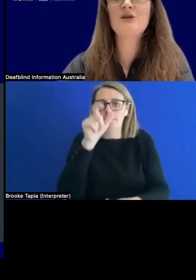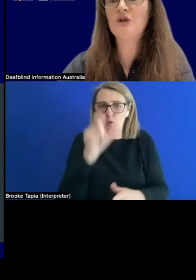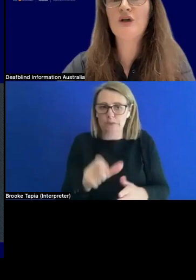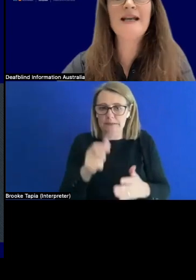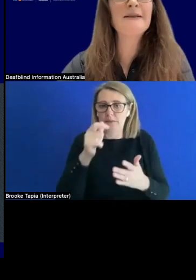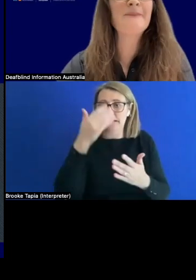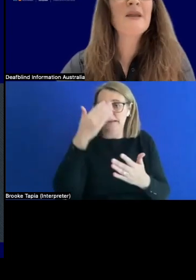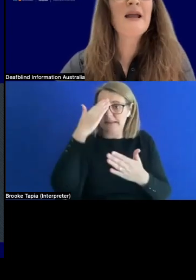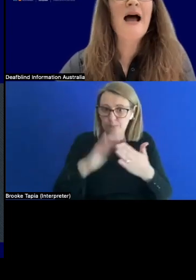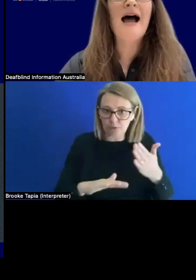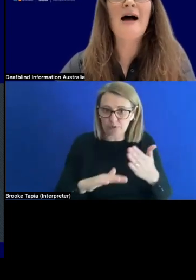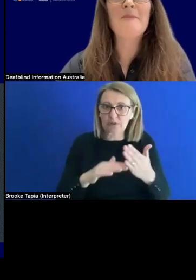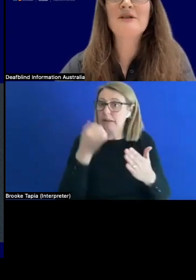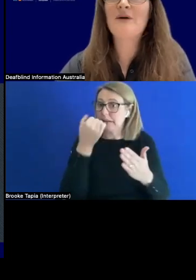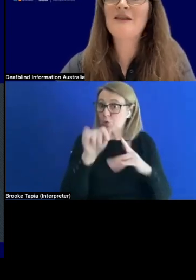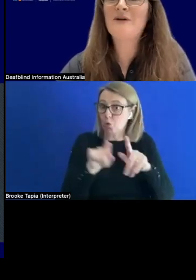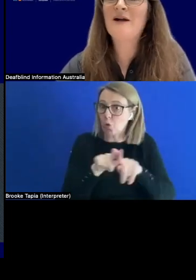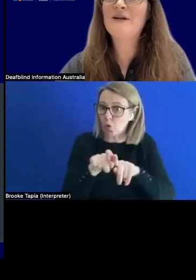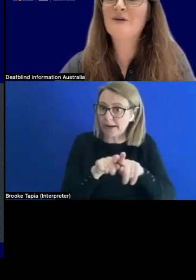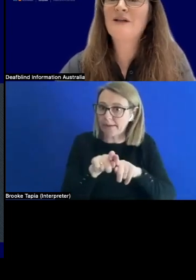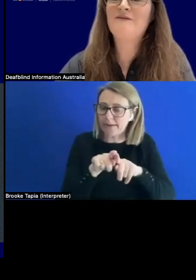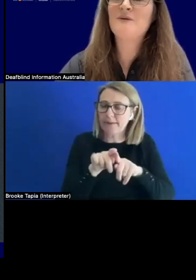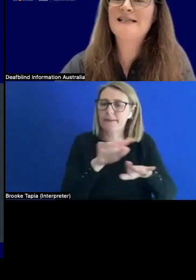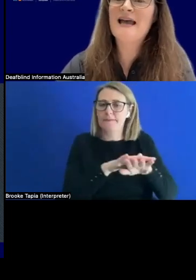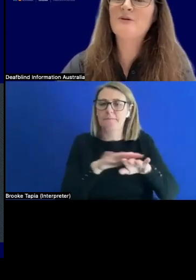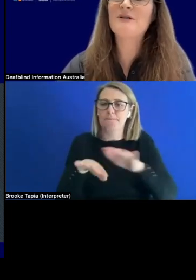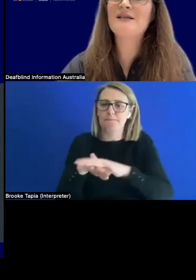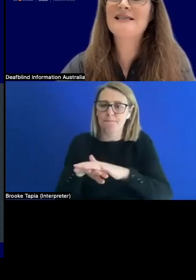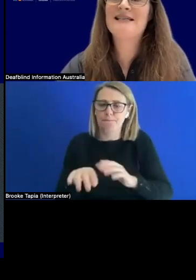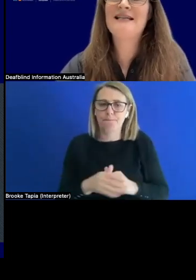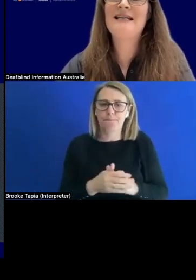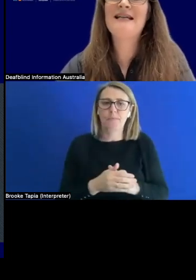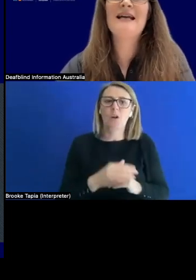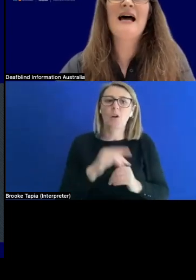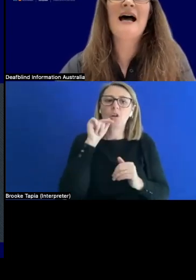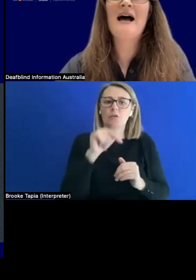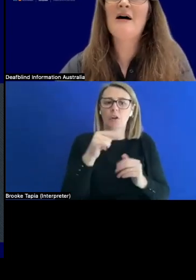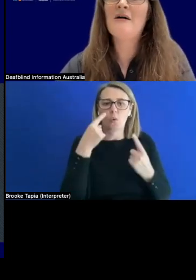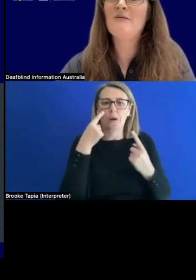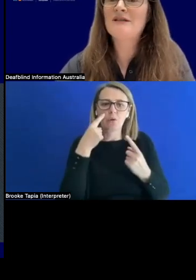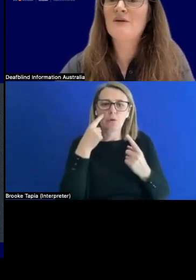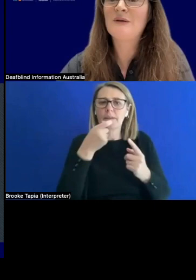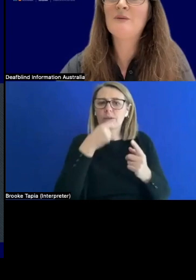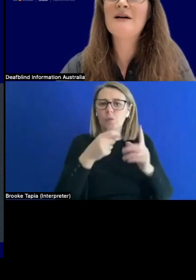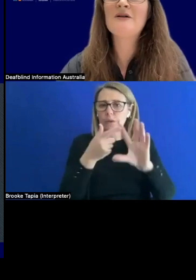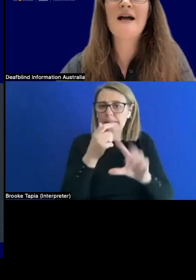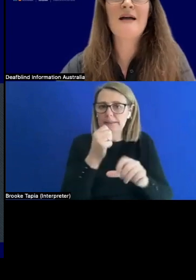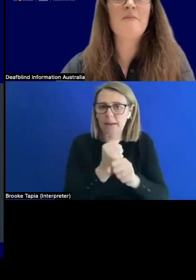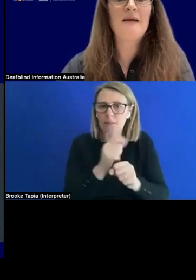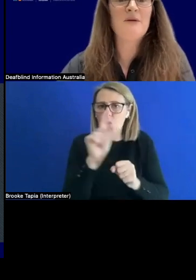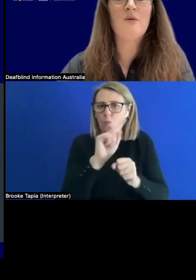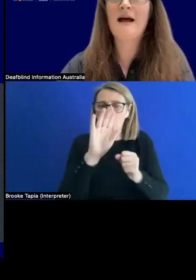still learning. So, I thought I would look at a few examples and see what’s going well and maybe